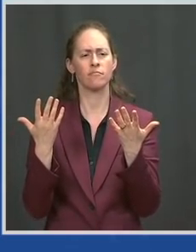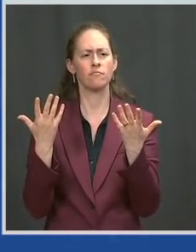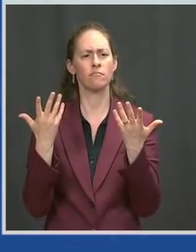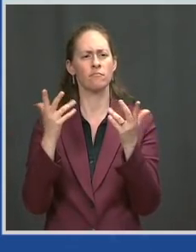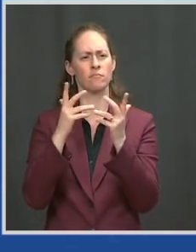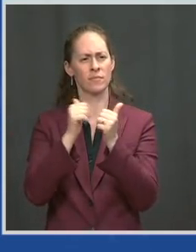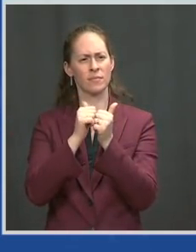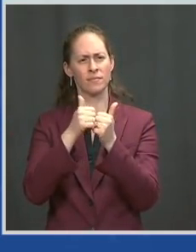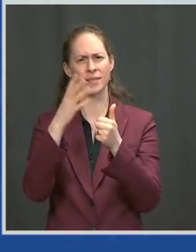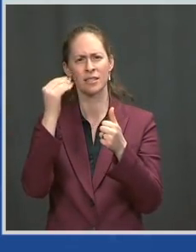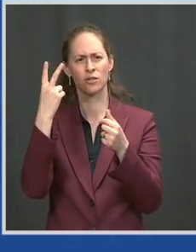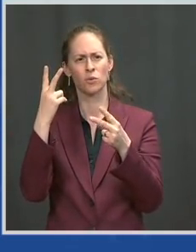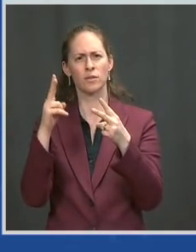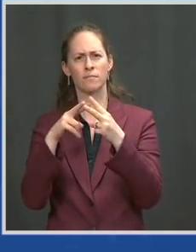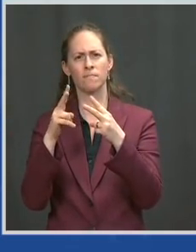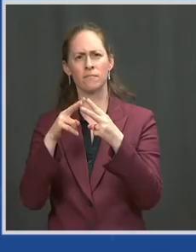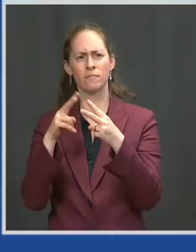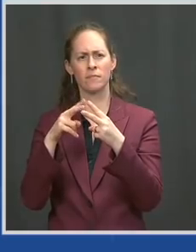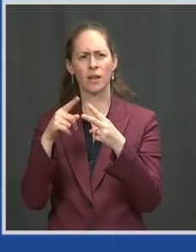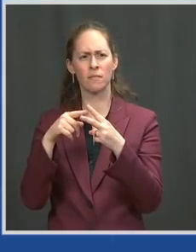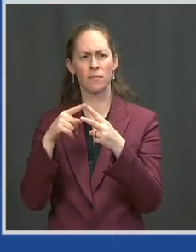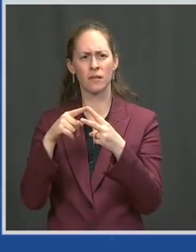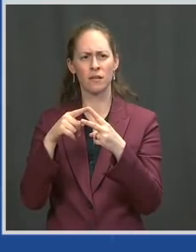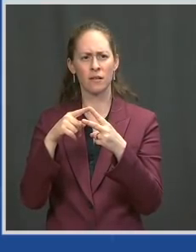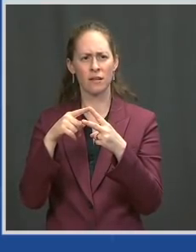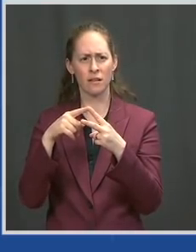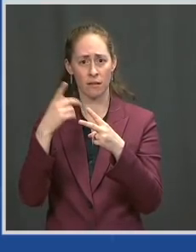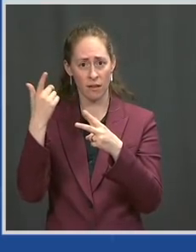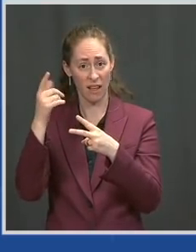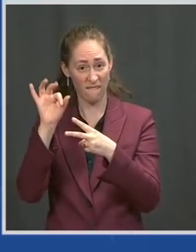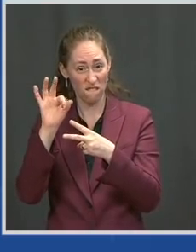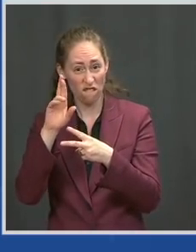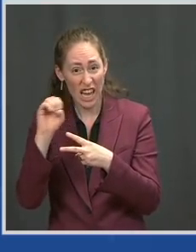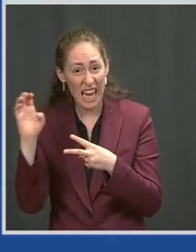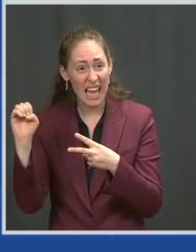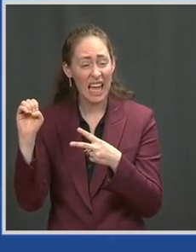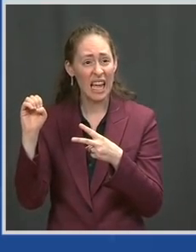are going to provide free transportation. It that seems to me, where I come from,